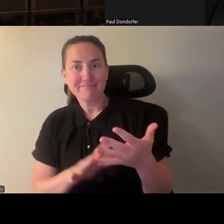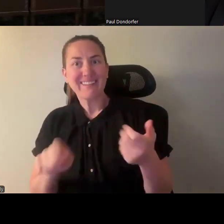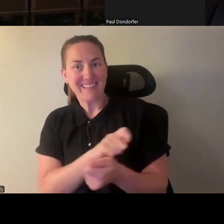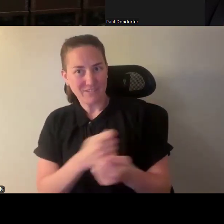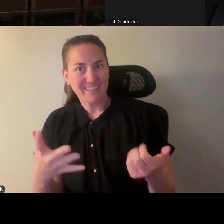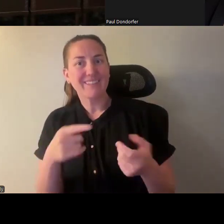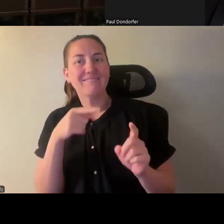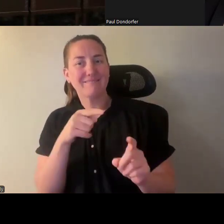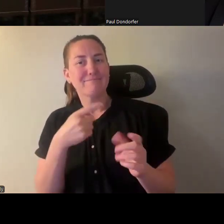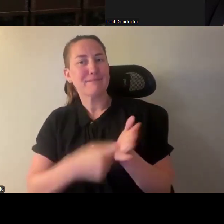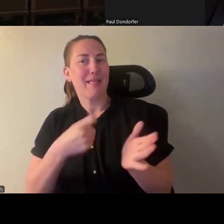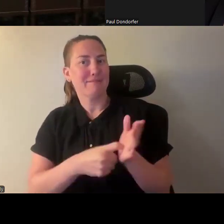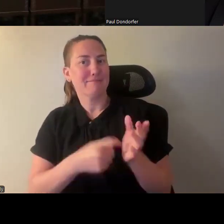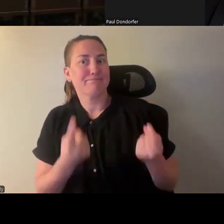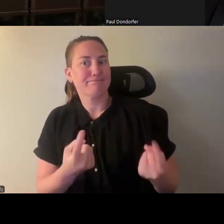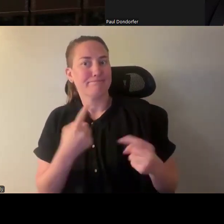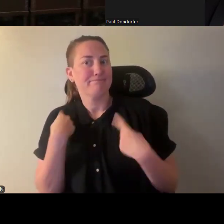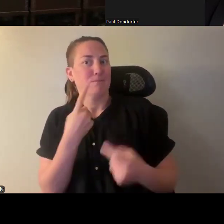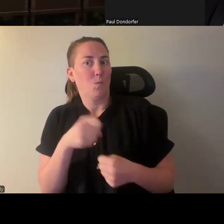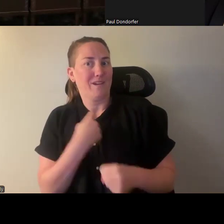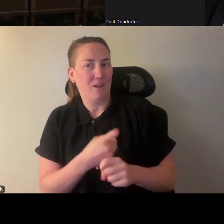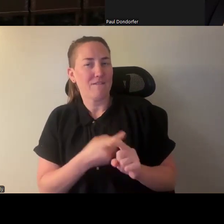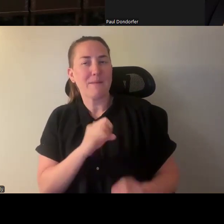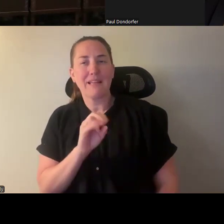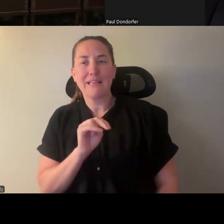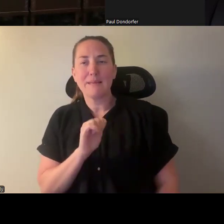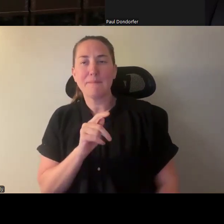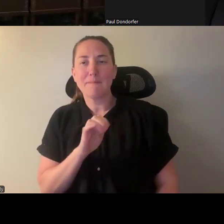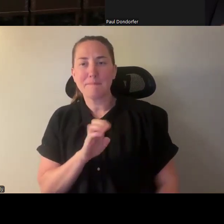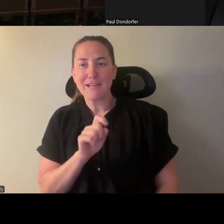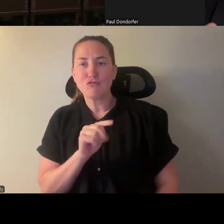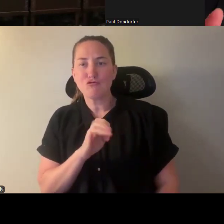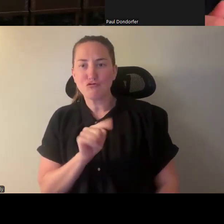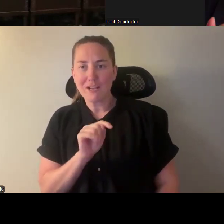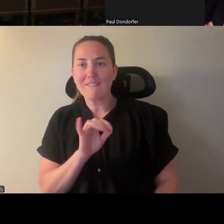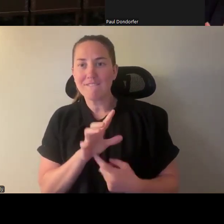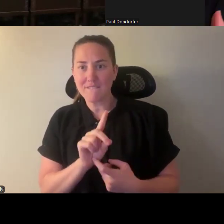expenditures over the last year from the inmate trust fund that would be very much appreciated I